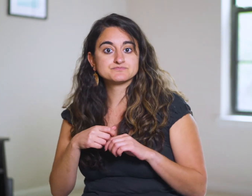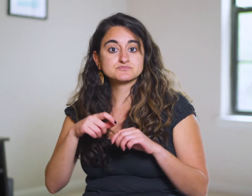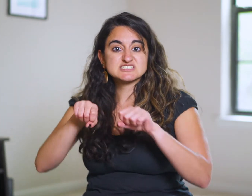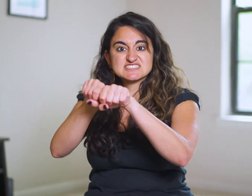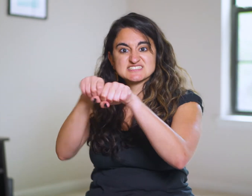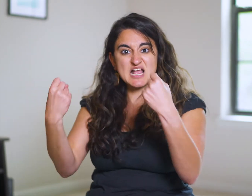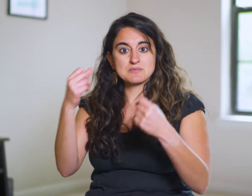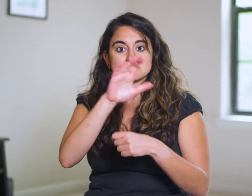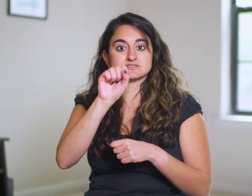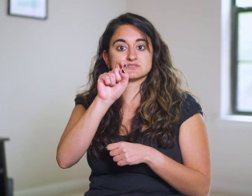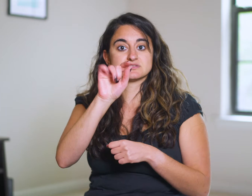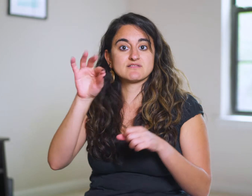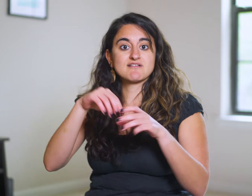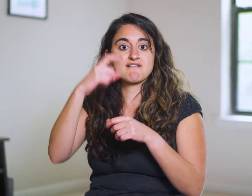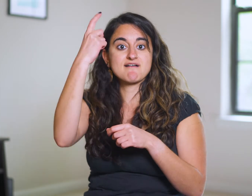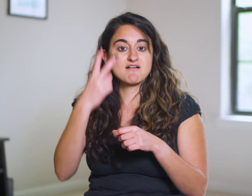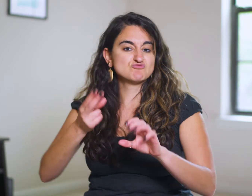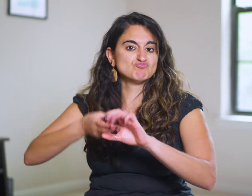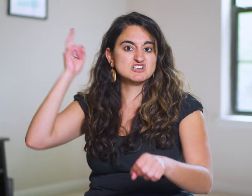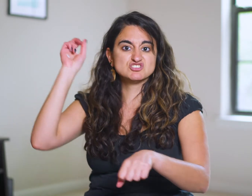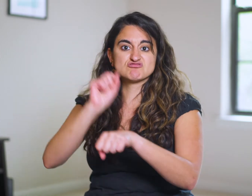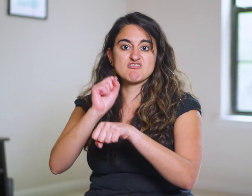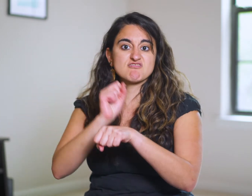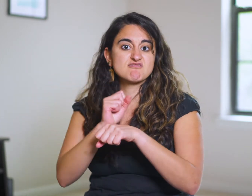He snaps his staff in half and quits his job.